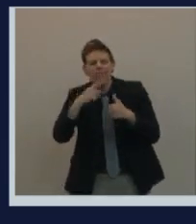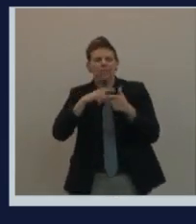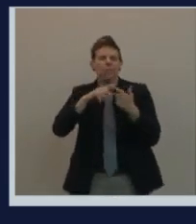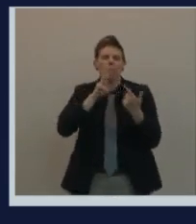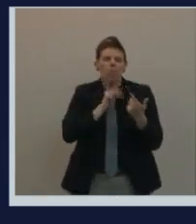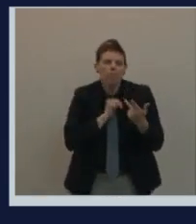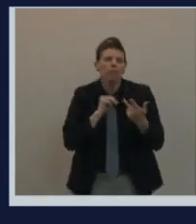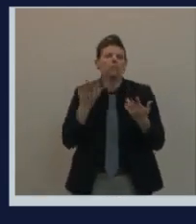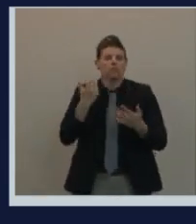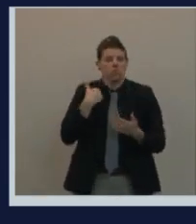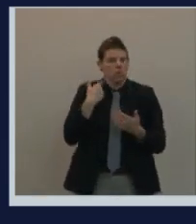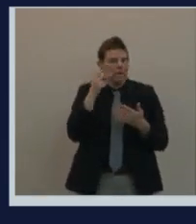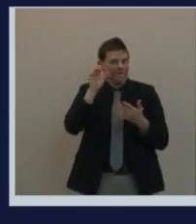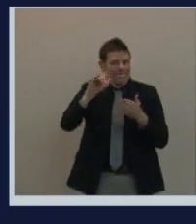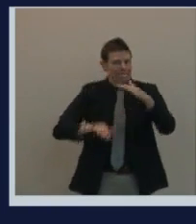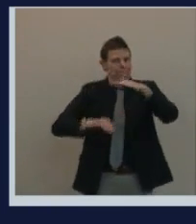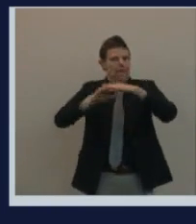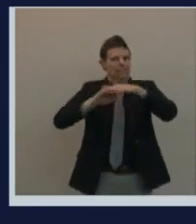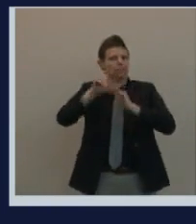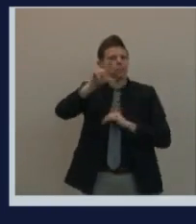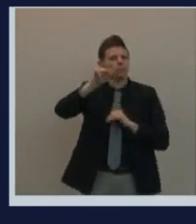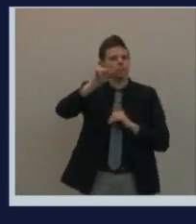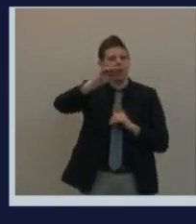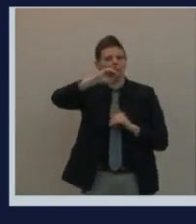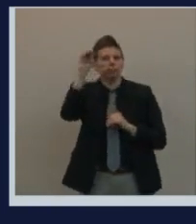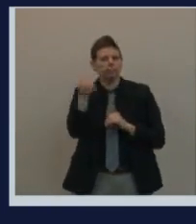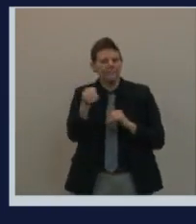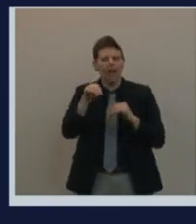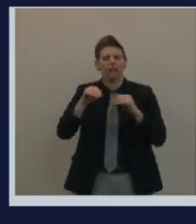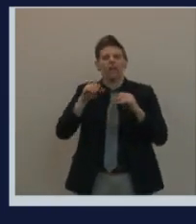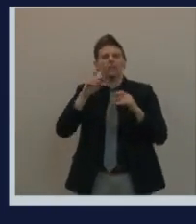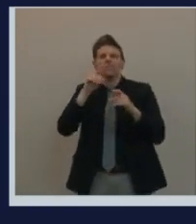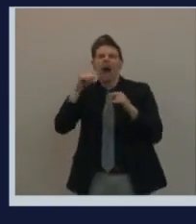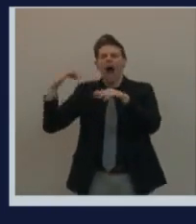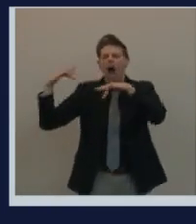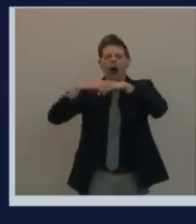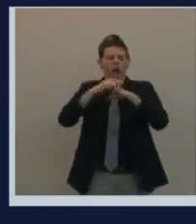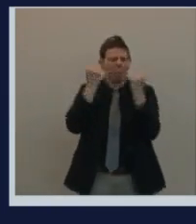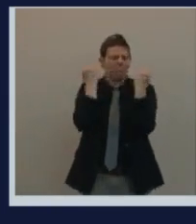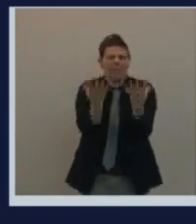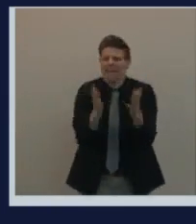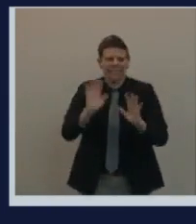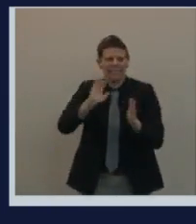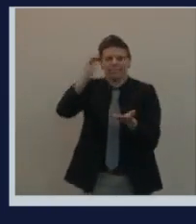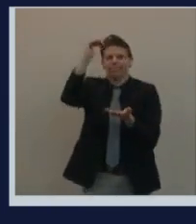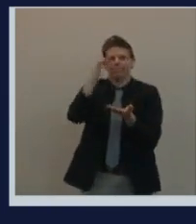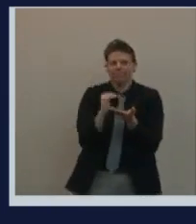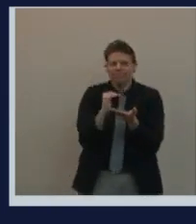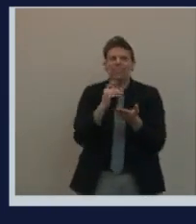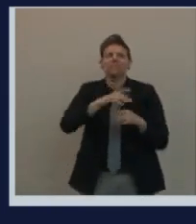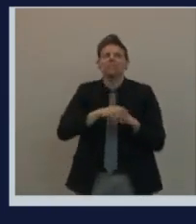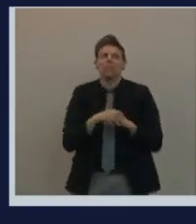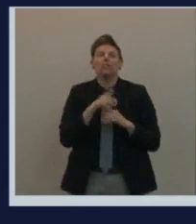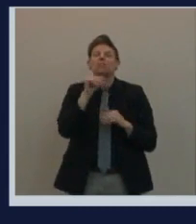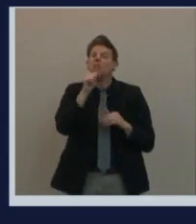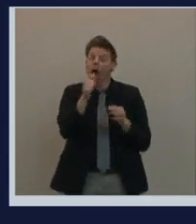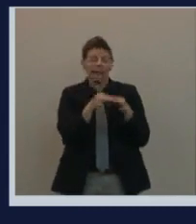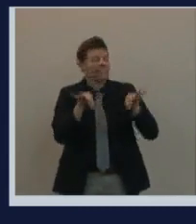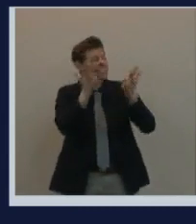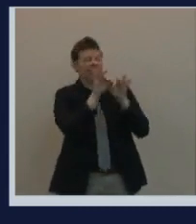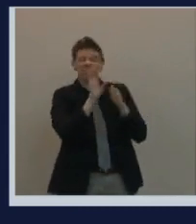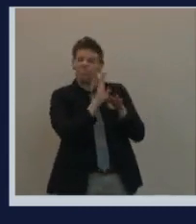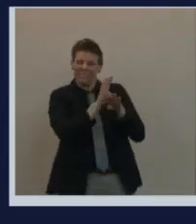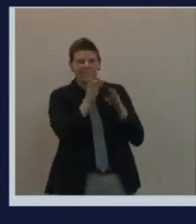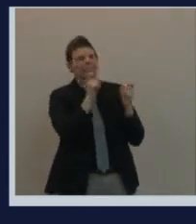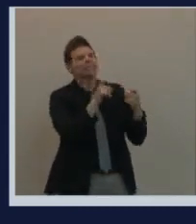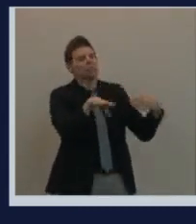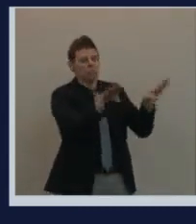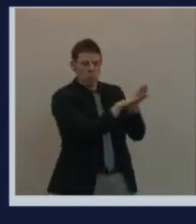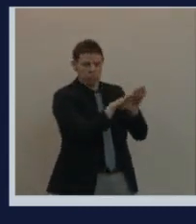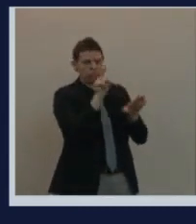WE HAVE METERED AT OUR BIG BOX RETAIL STORES, AND WHAT THAT MEANS IS THAT MAXIMUM 20% OCCUPANCY.